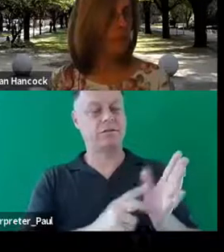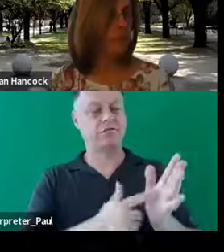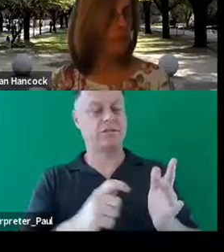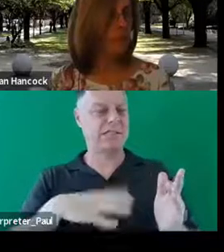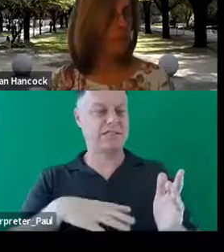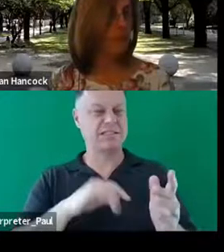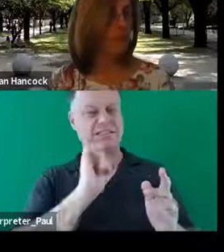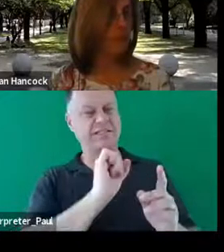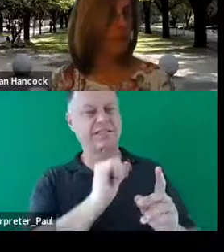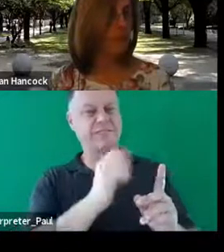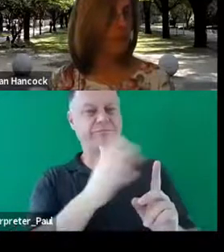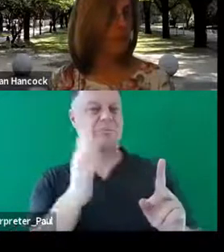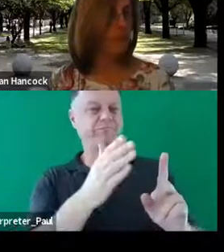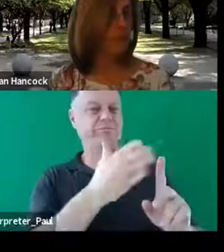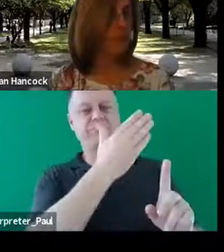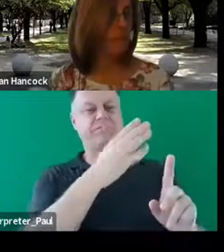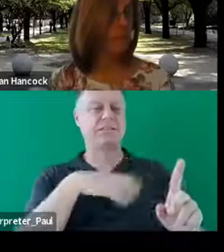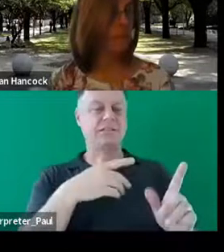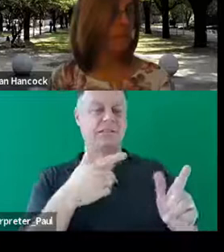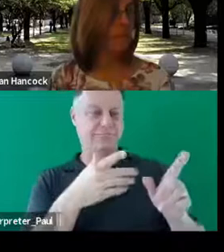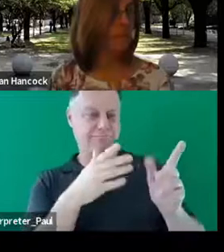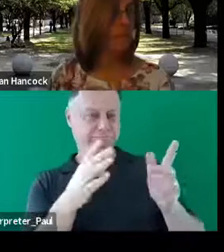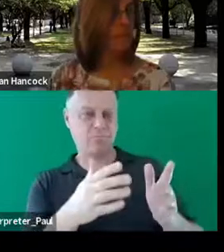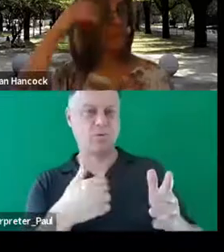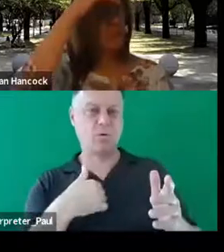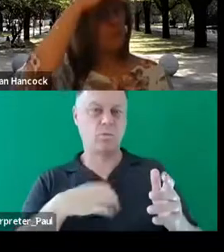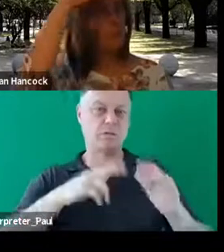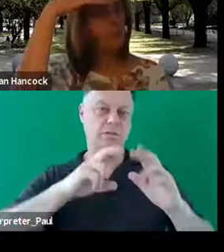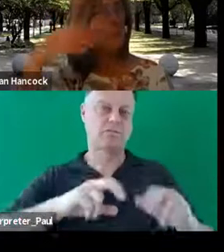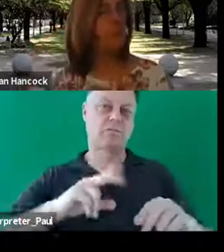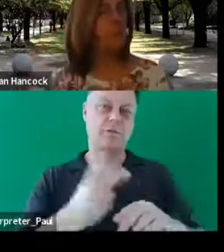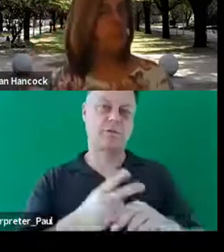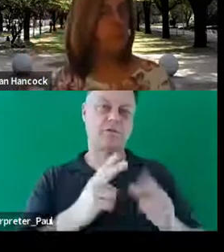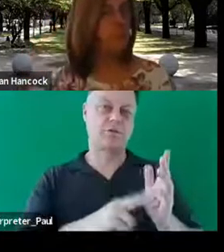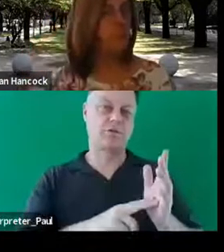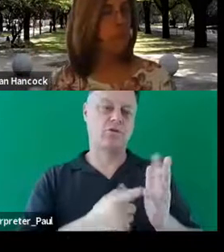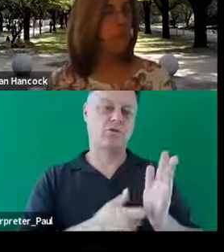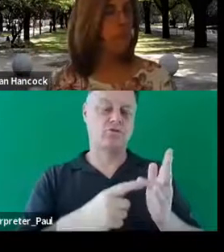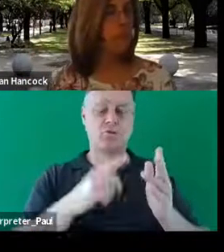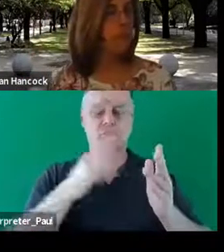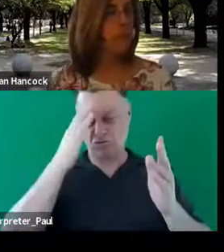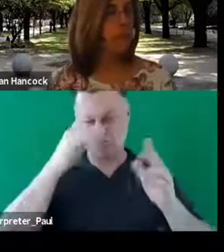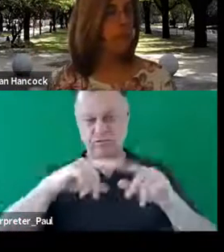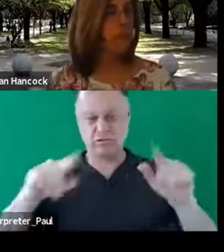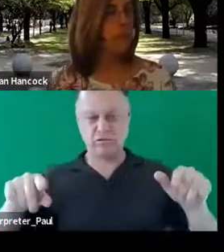recommend the exploration of both neurodiverse and neurotypical solutions to difficulties that arise